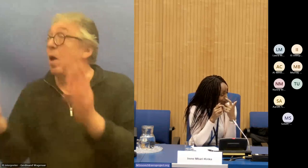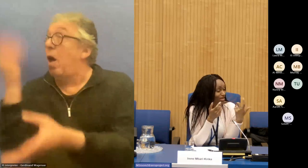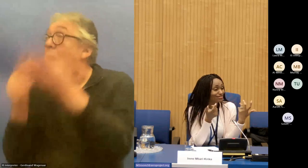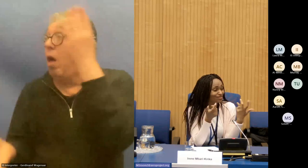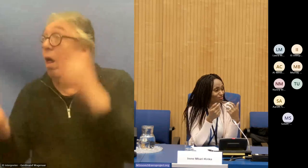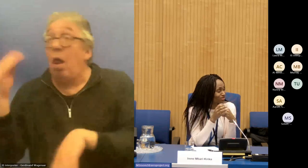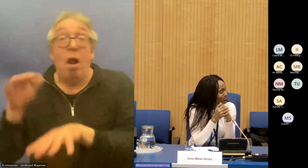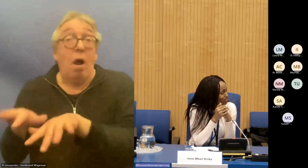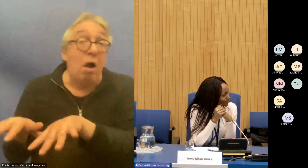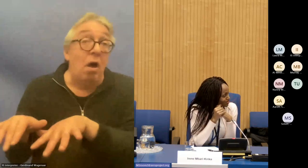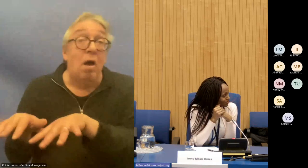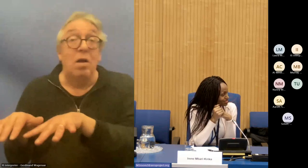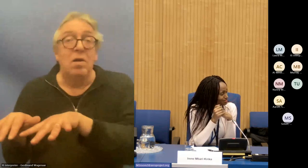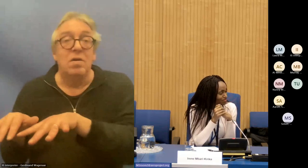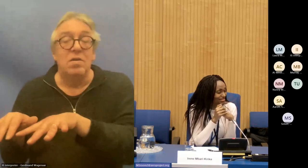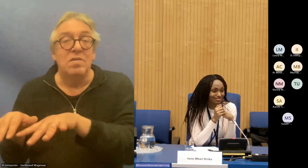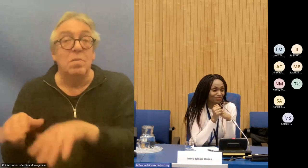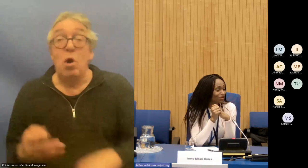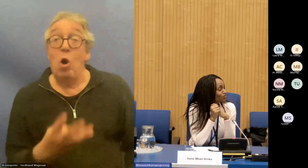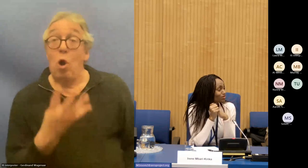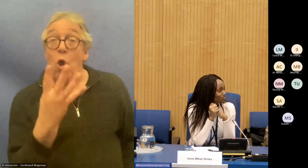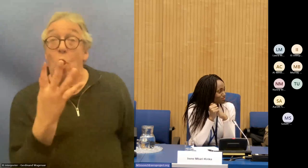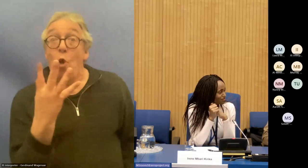when we asked the community of Students with disabilities, they were never to be